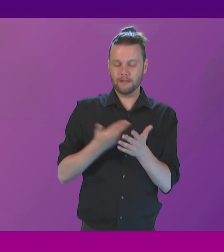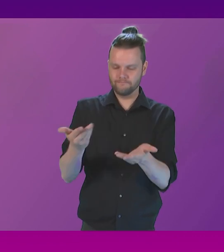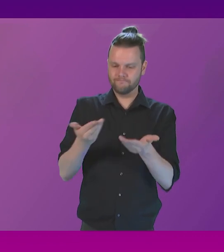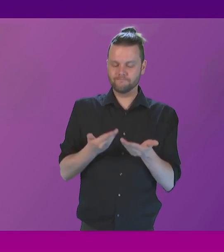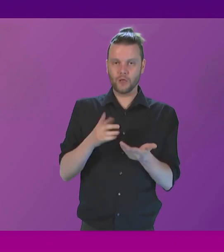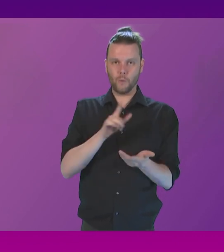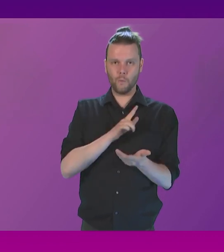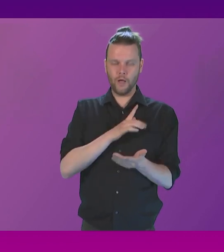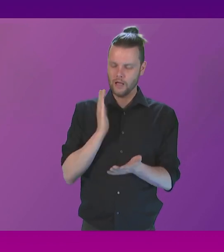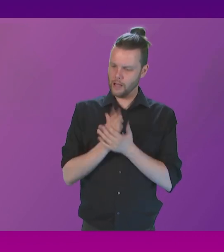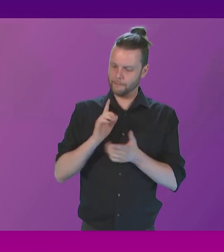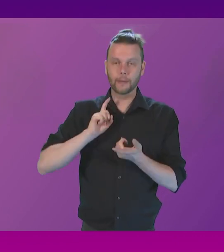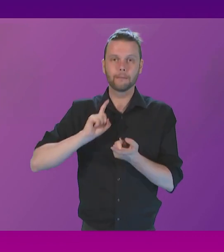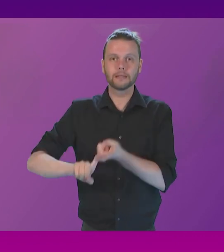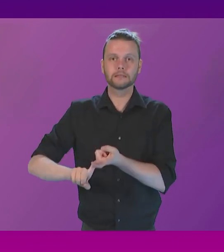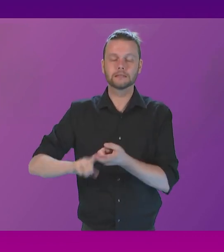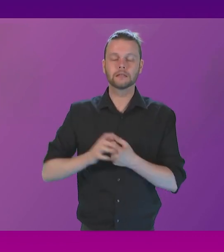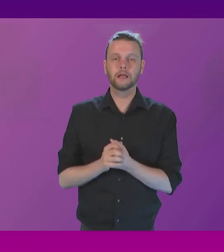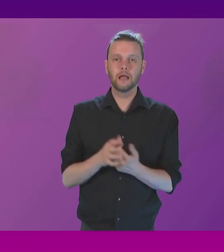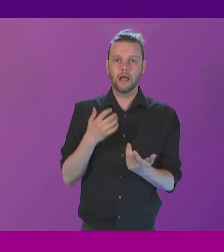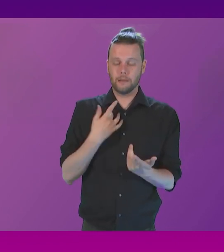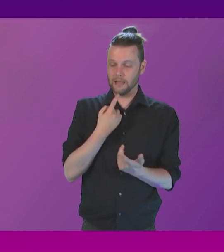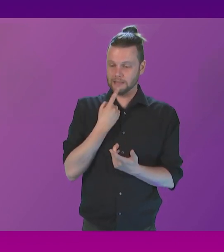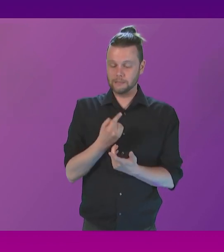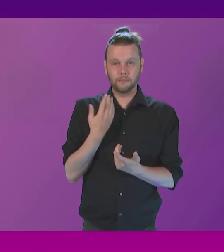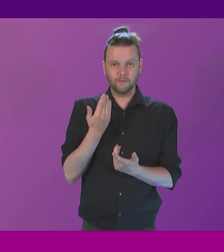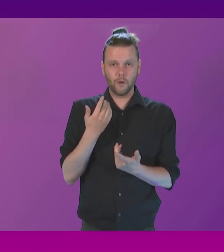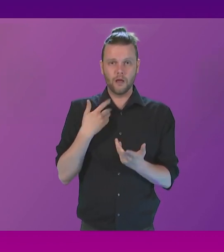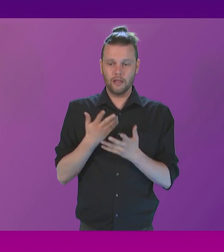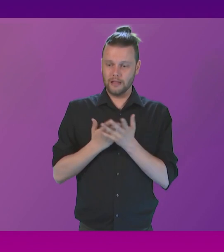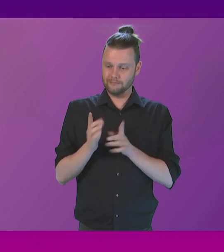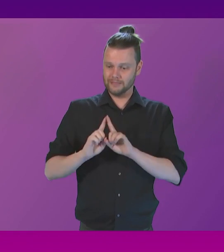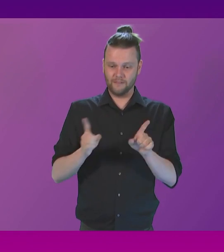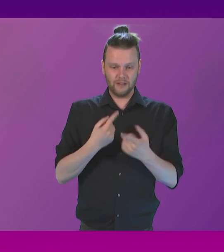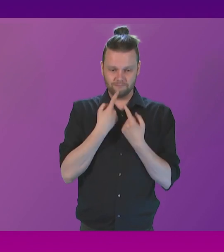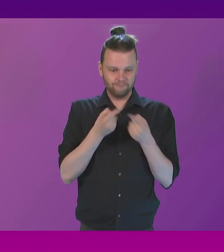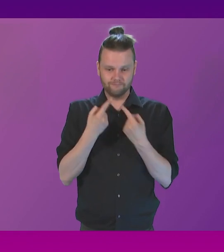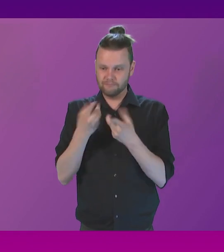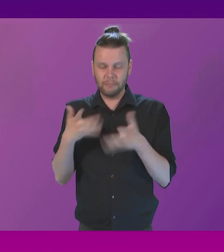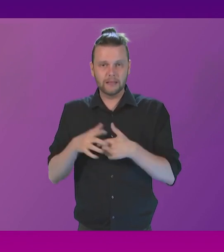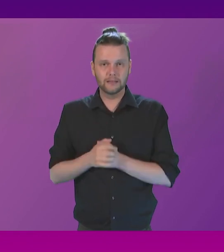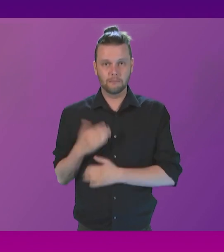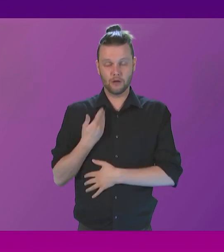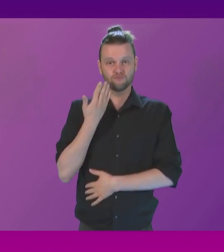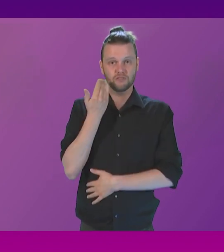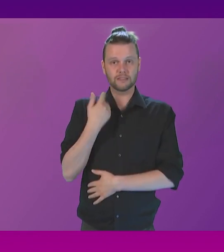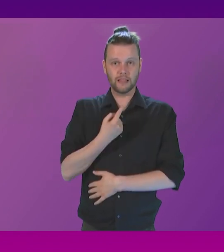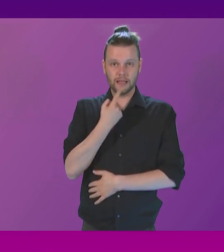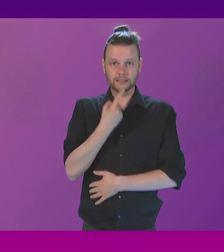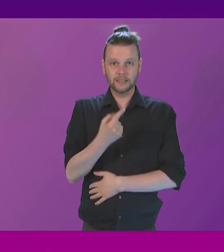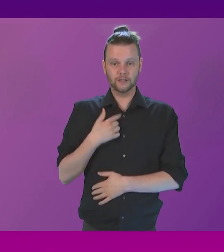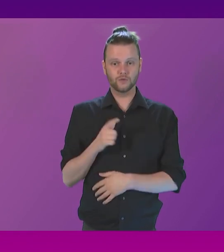and I have made that commitment in various public comments. Most recently, on Tuesday, we had our